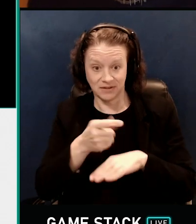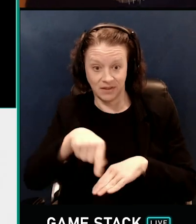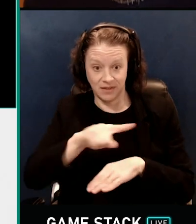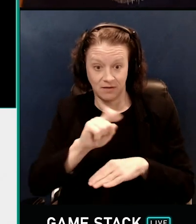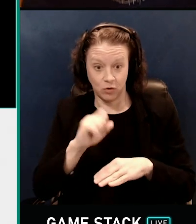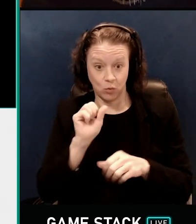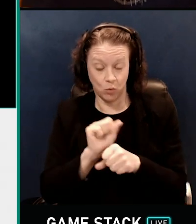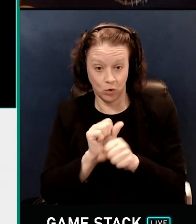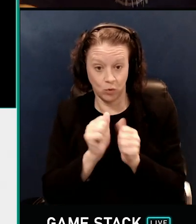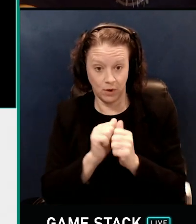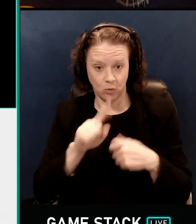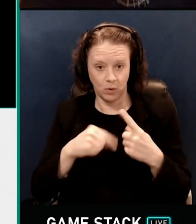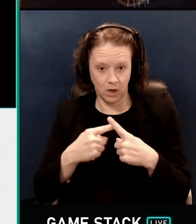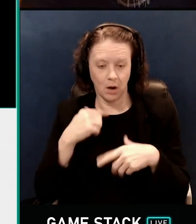they cycle through projects.